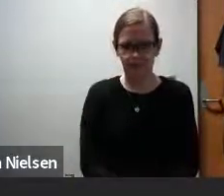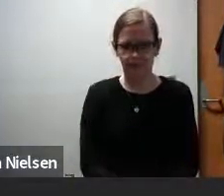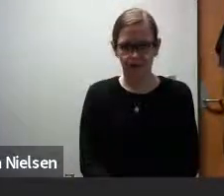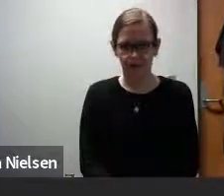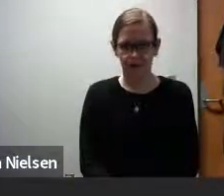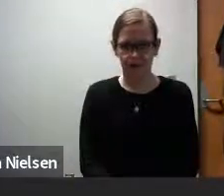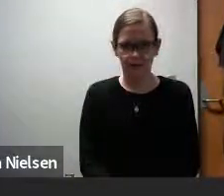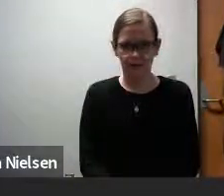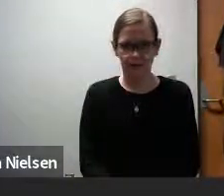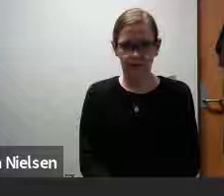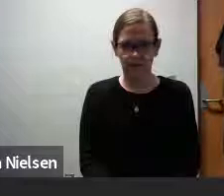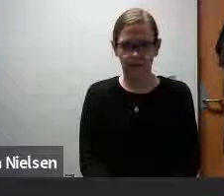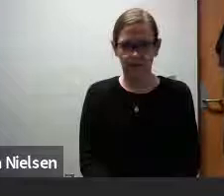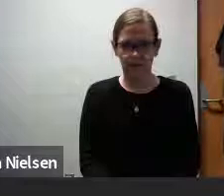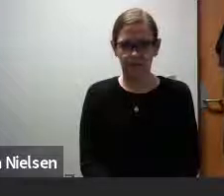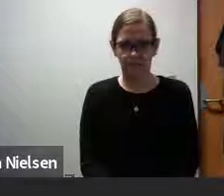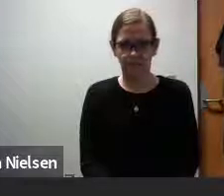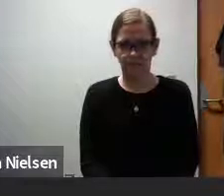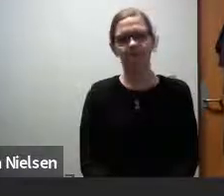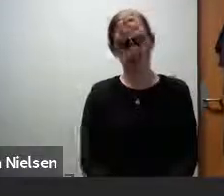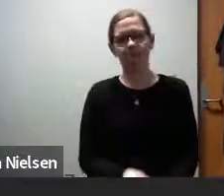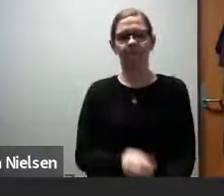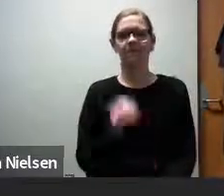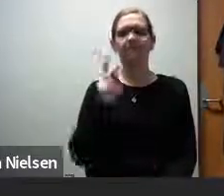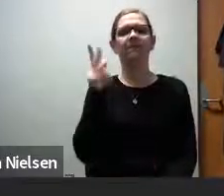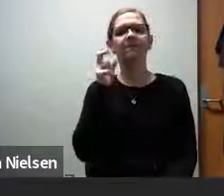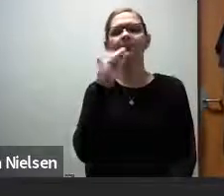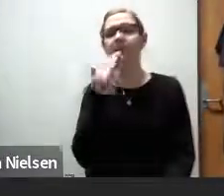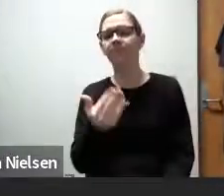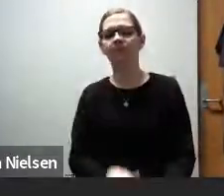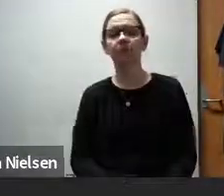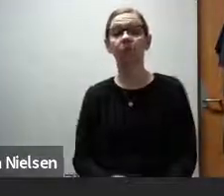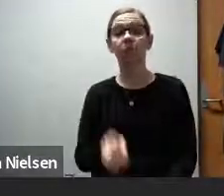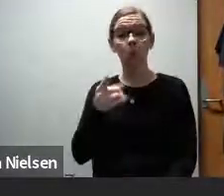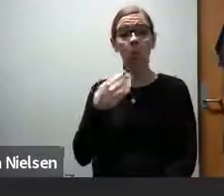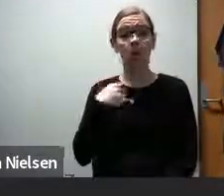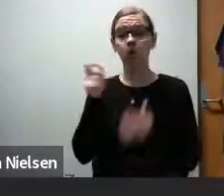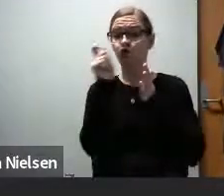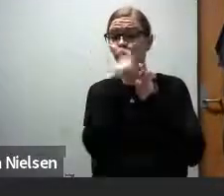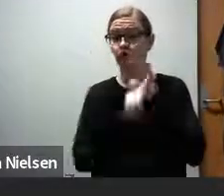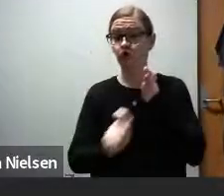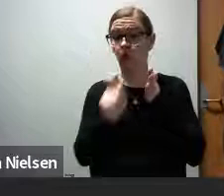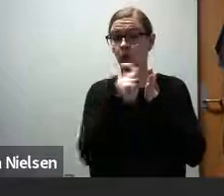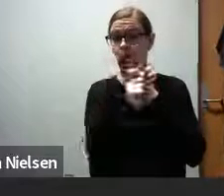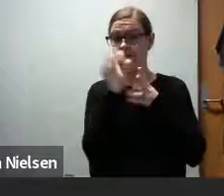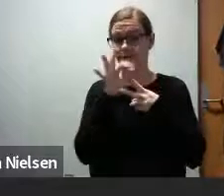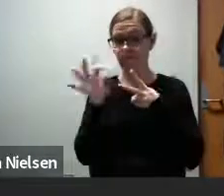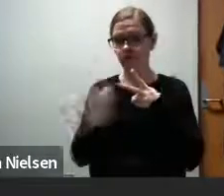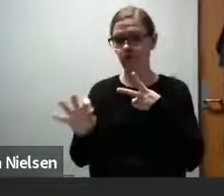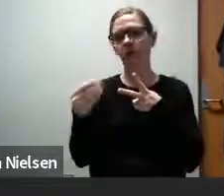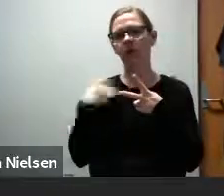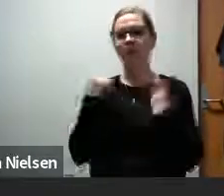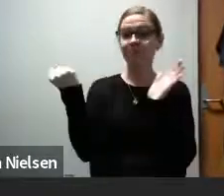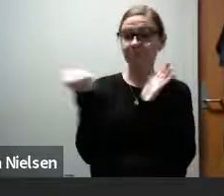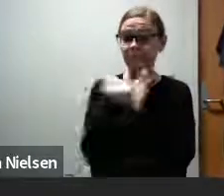Okay, alright. That sounds good. Then you have your drawl feature you can do a little stamps, you have stars check marks.